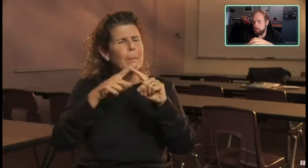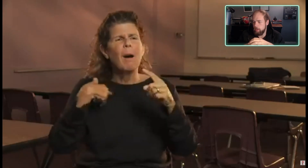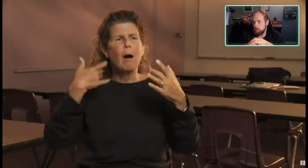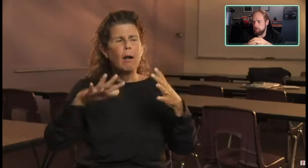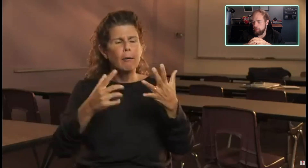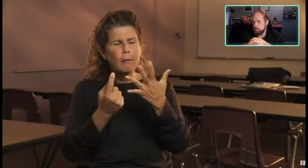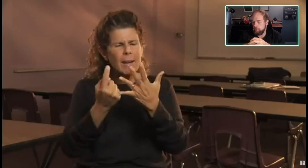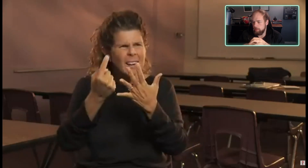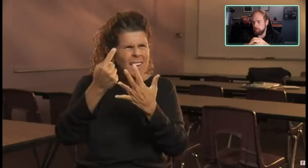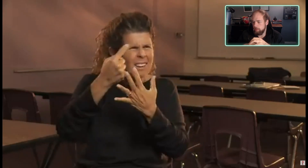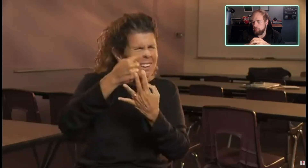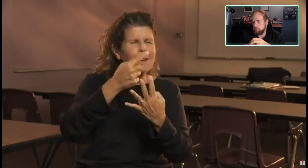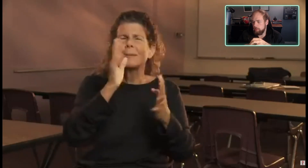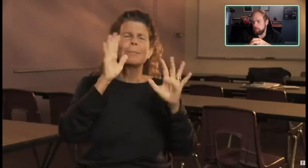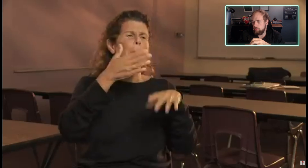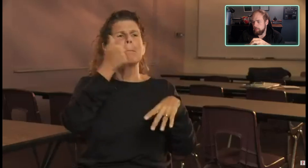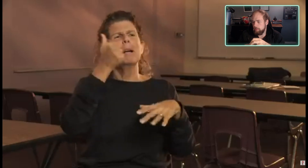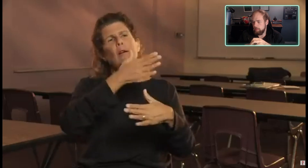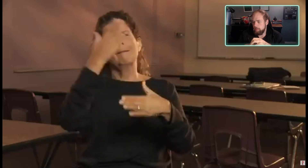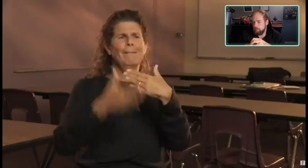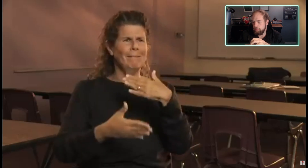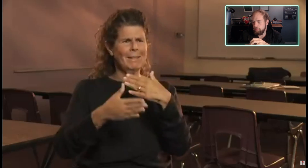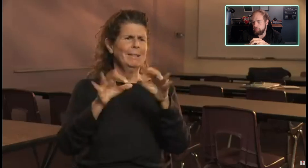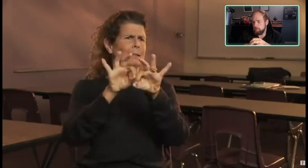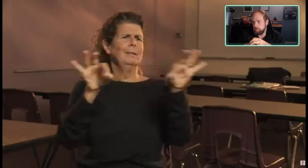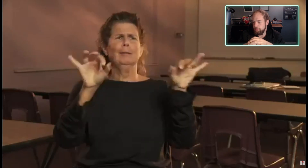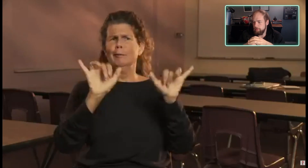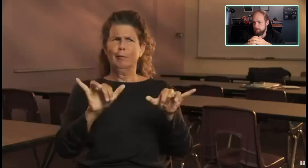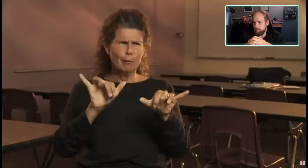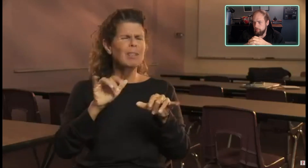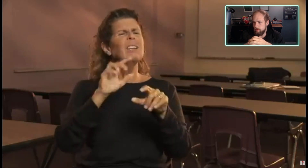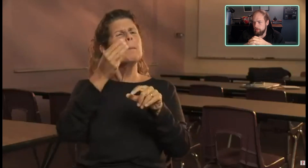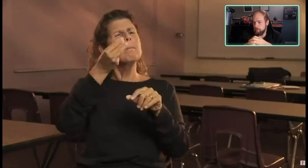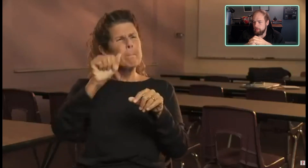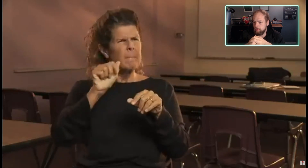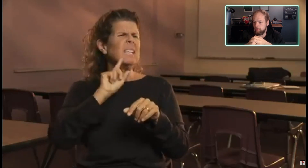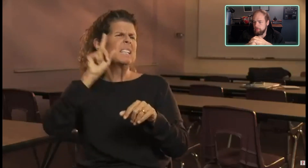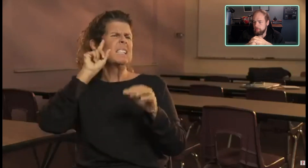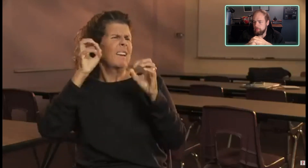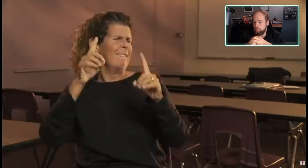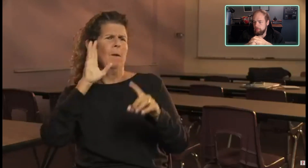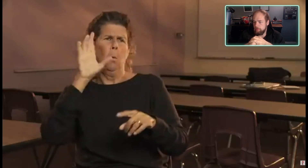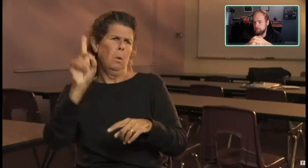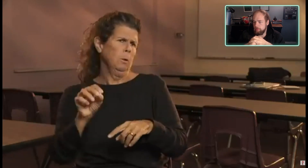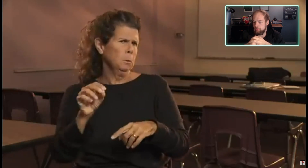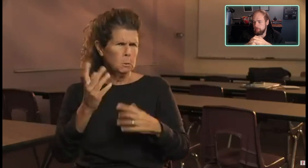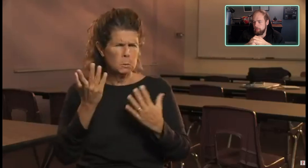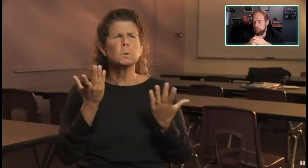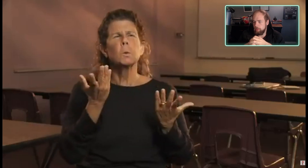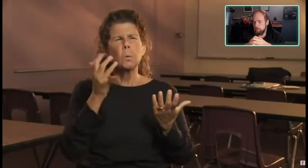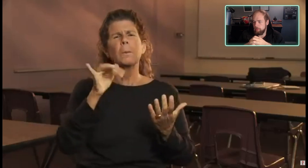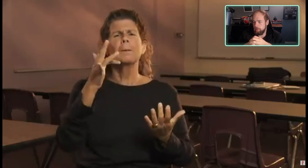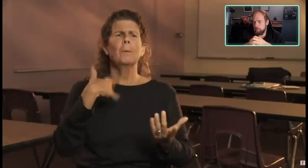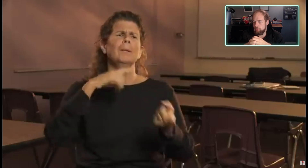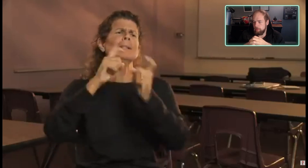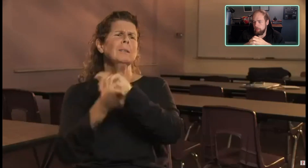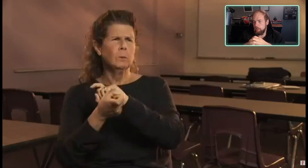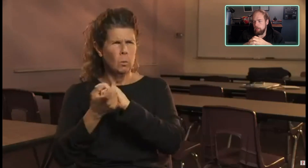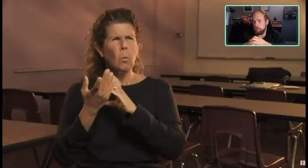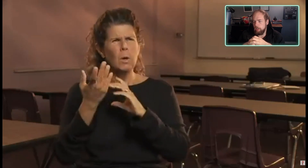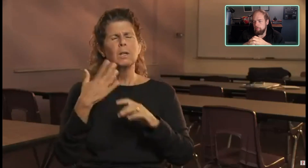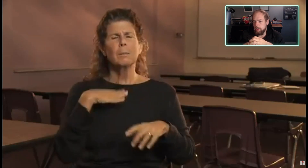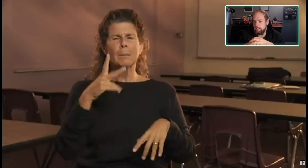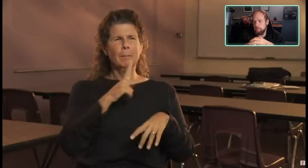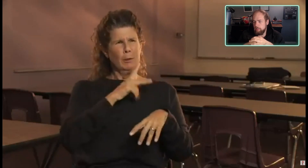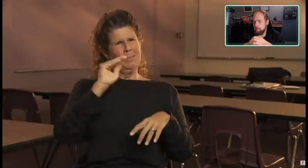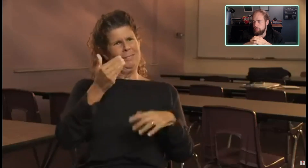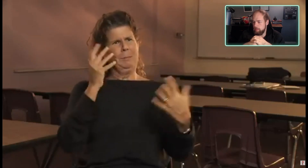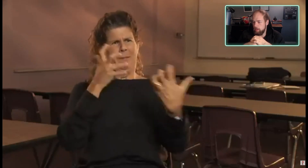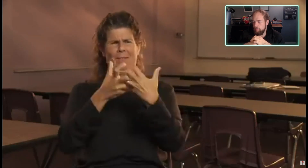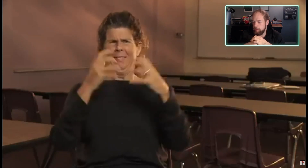education and they all have master in deaf